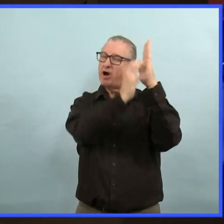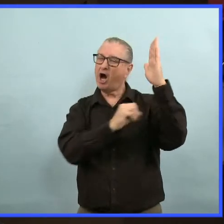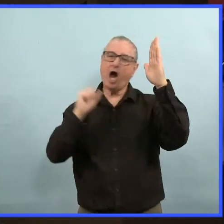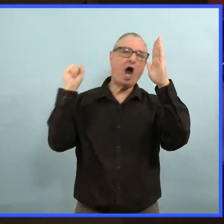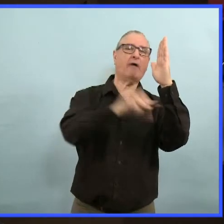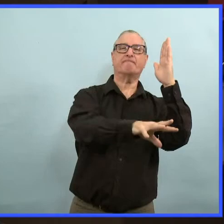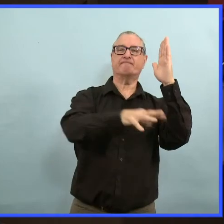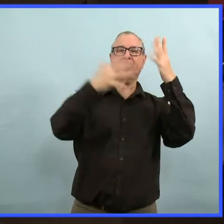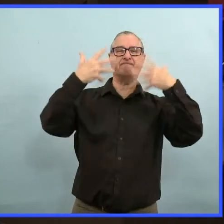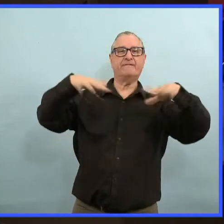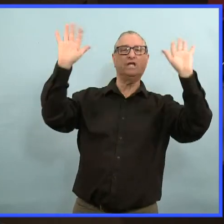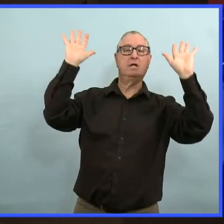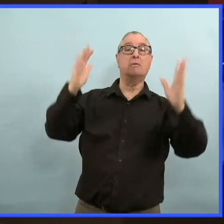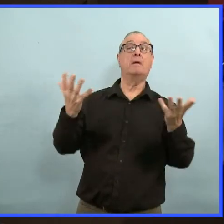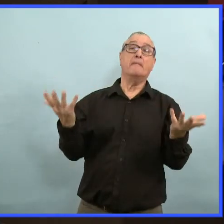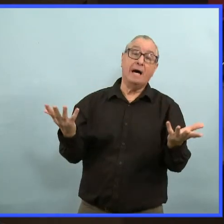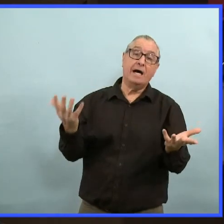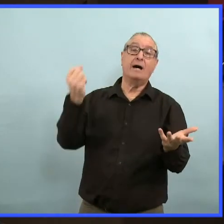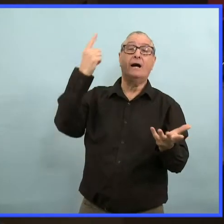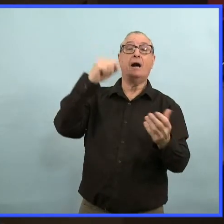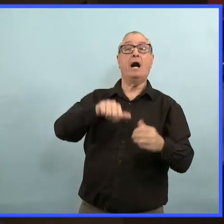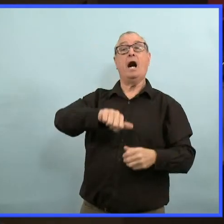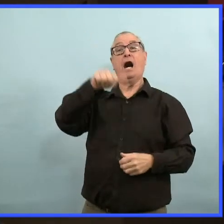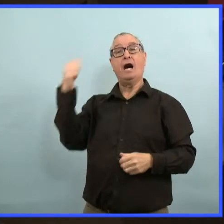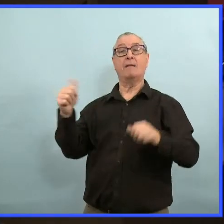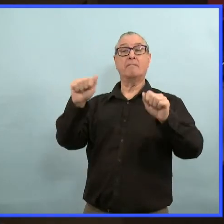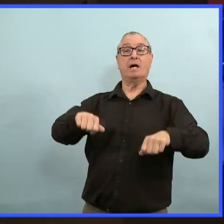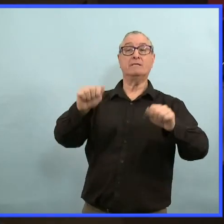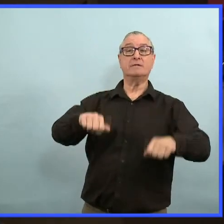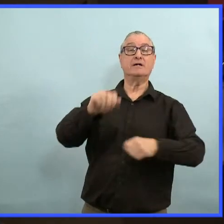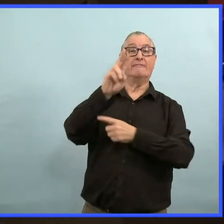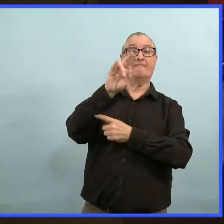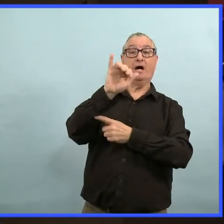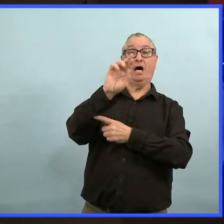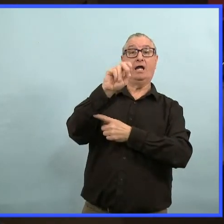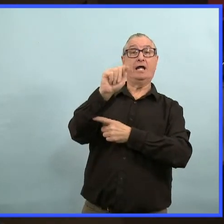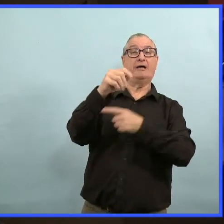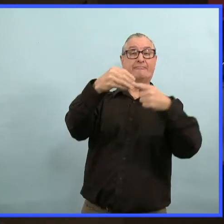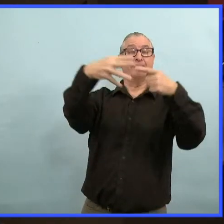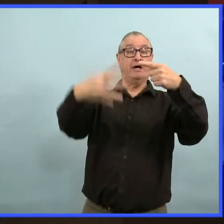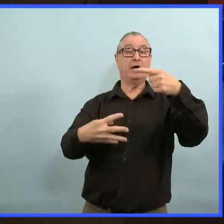we've seen the anger from people recently if we do have to put restrictions in place again